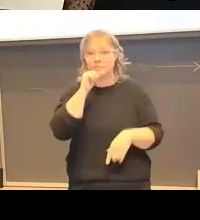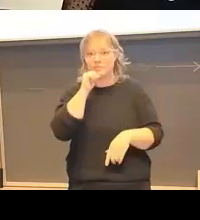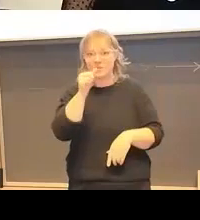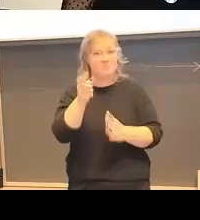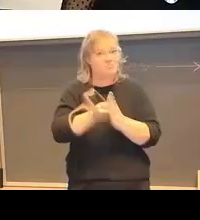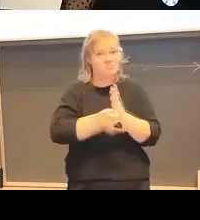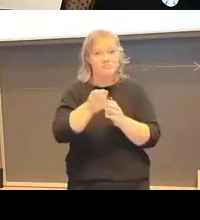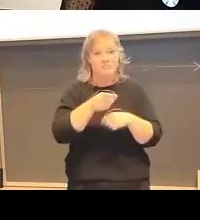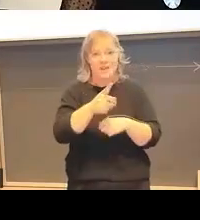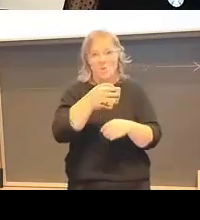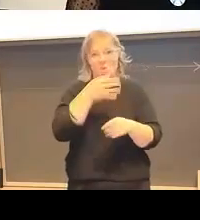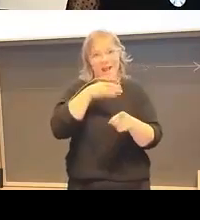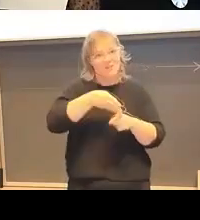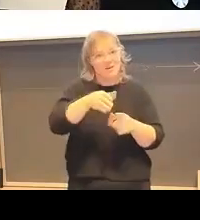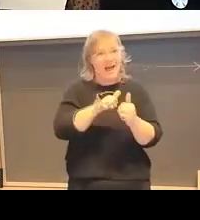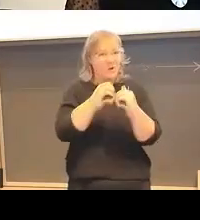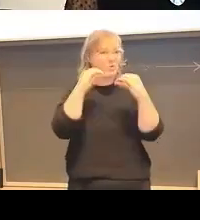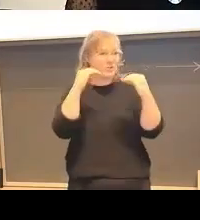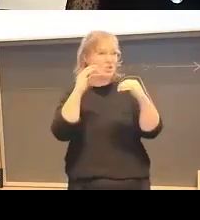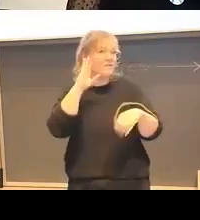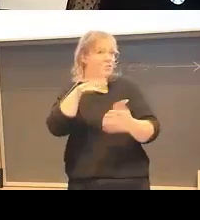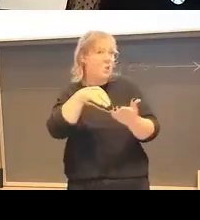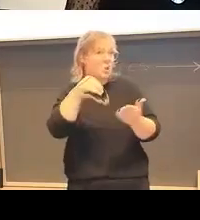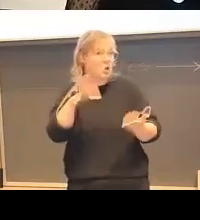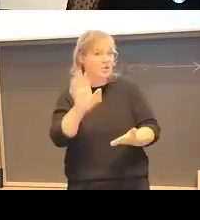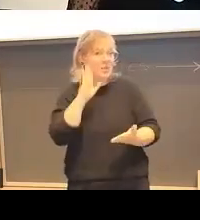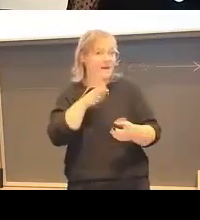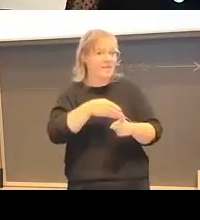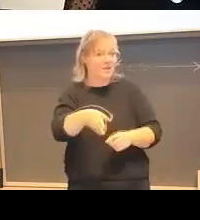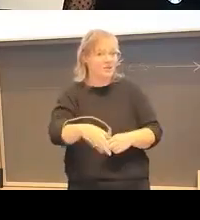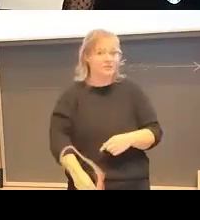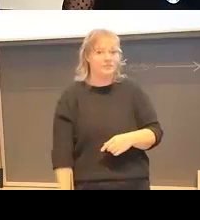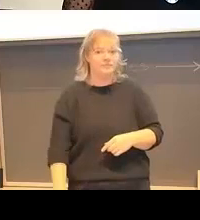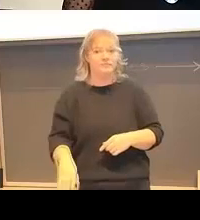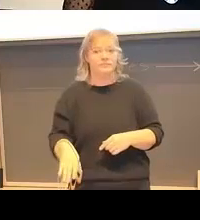an expert in how to teach future Learners in that field audio recordings of the feedback sessions